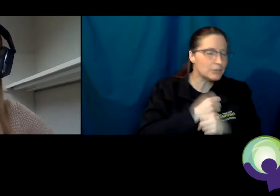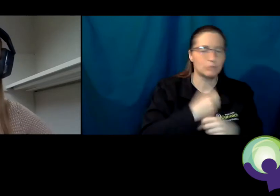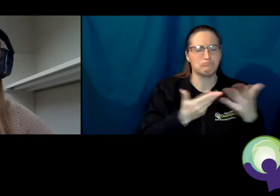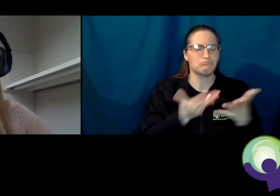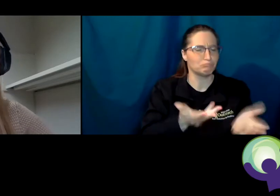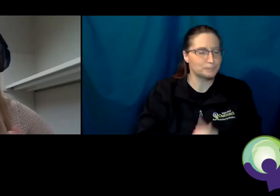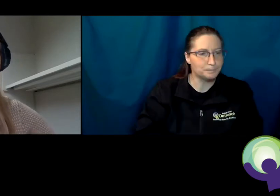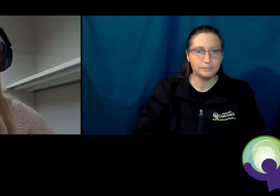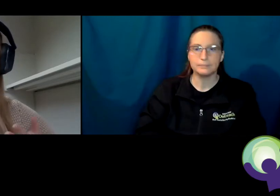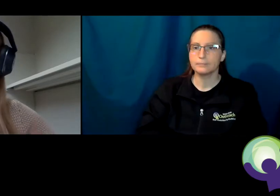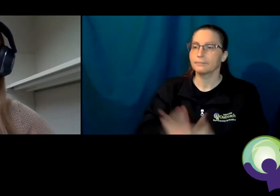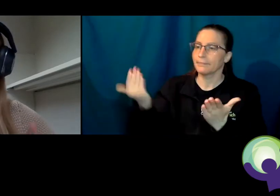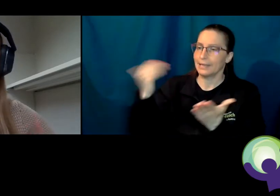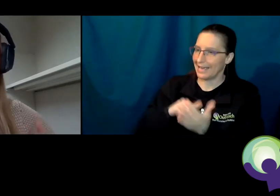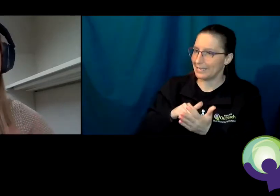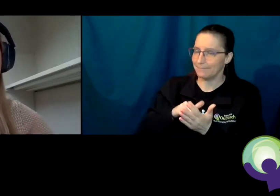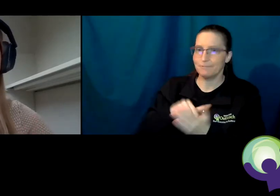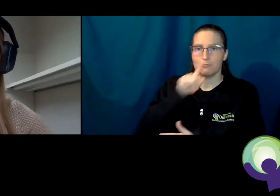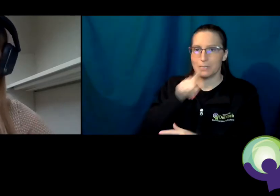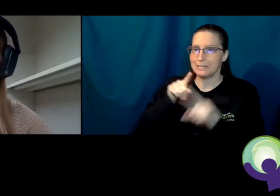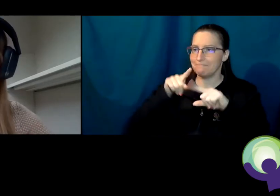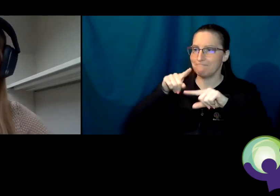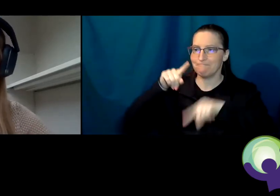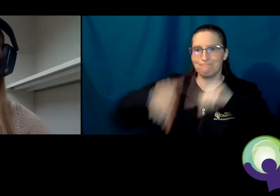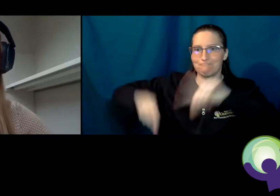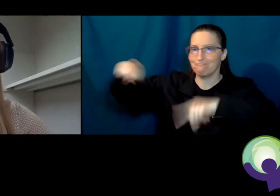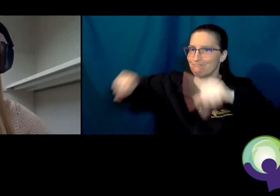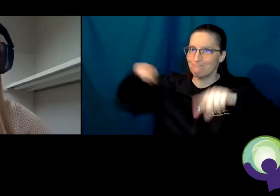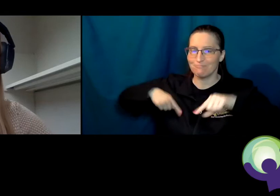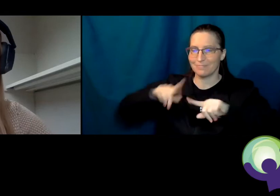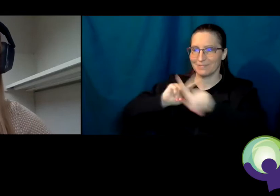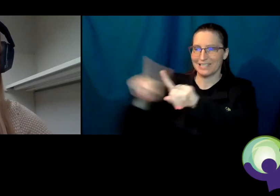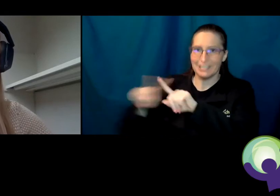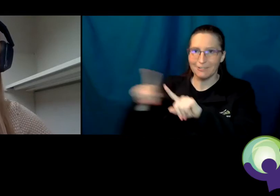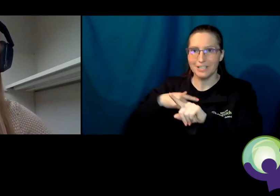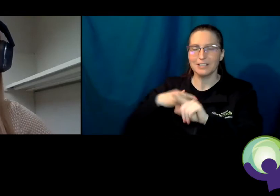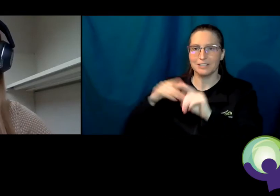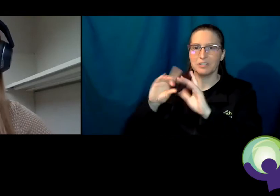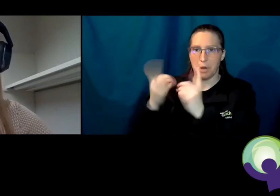again that really depends on the department but I would say each department